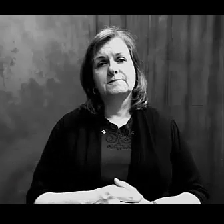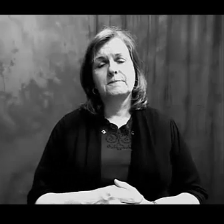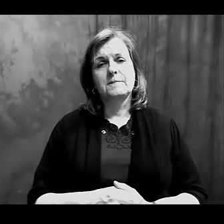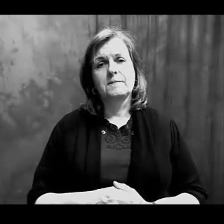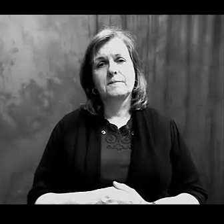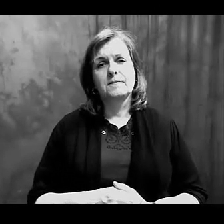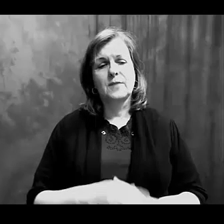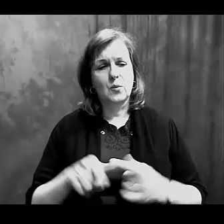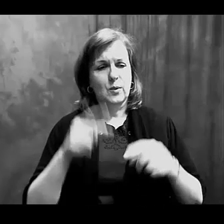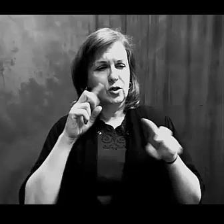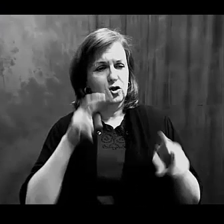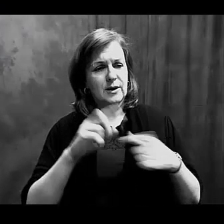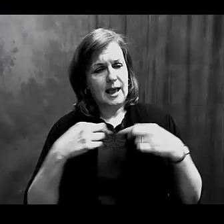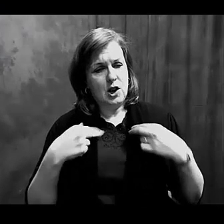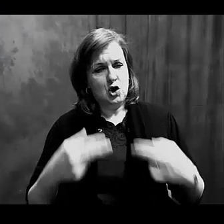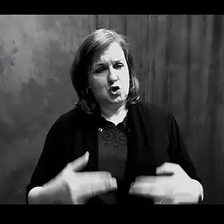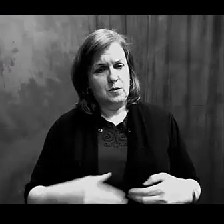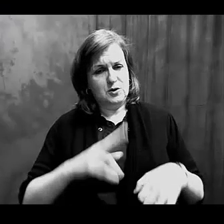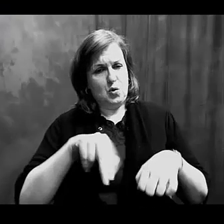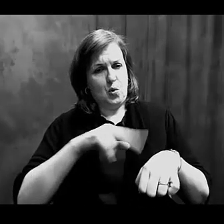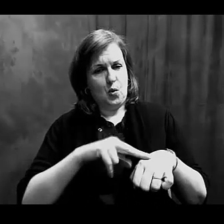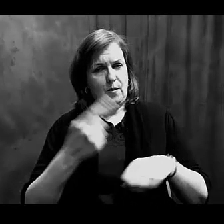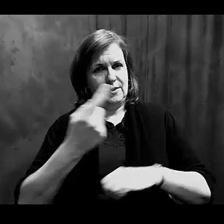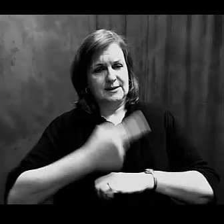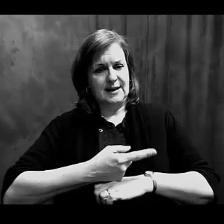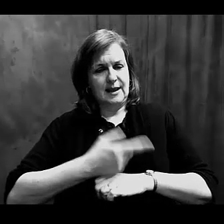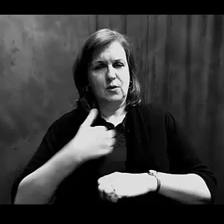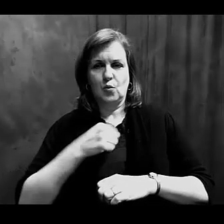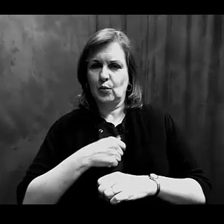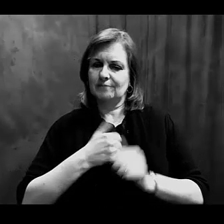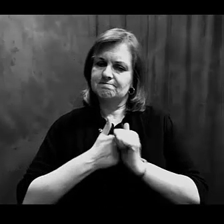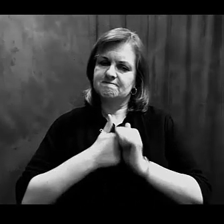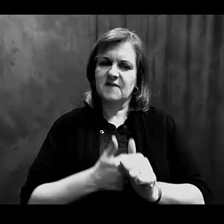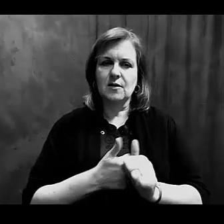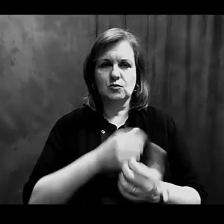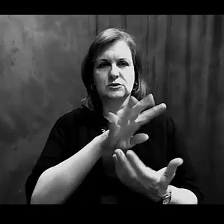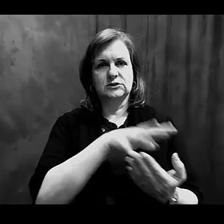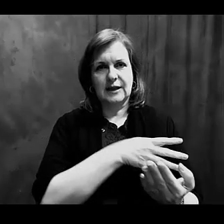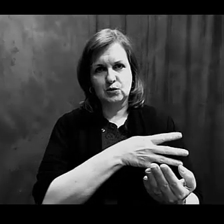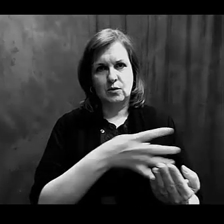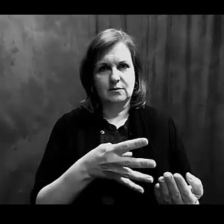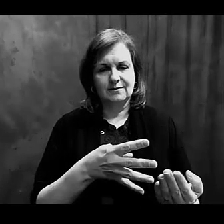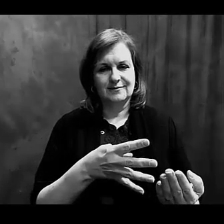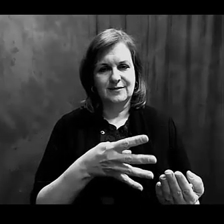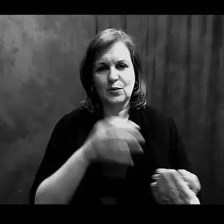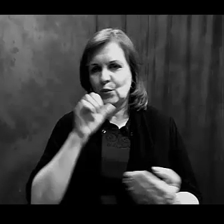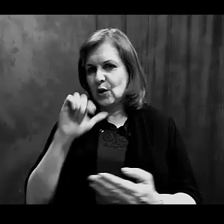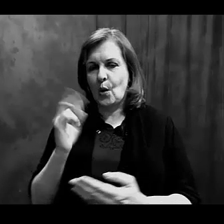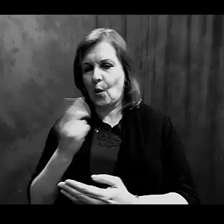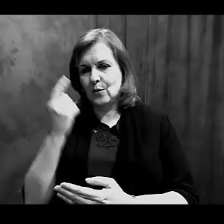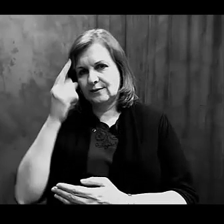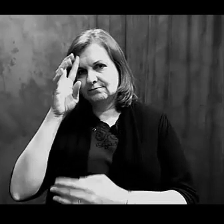now when we look at a human's normal day we are very fixed on schedule right?